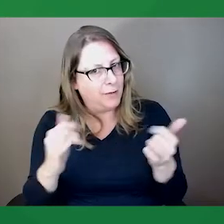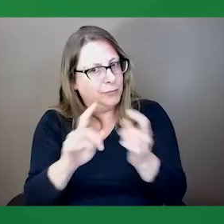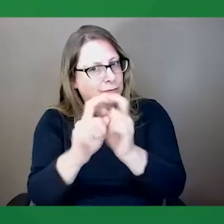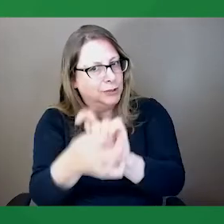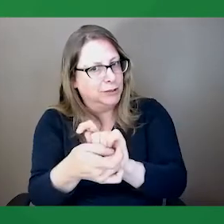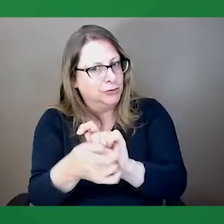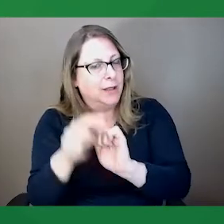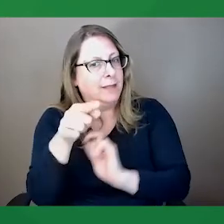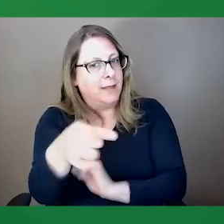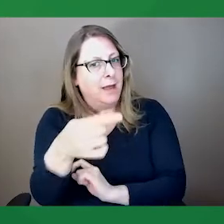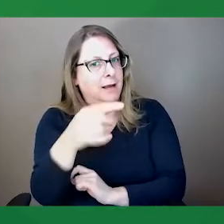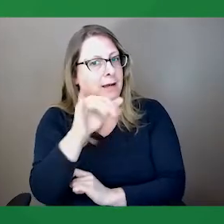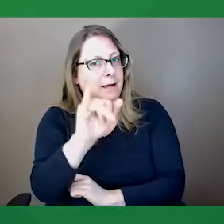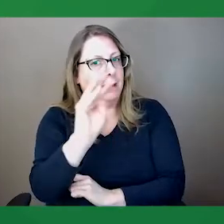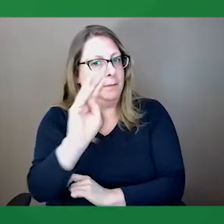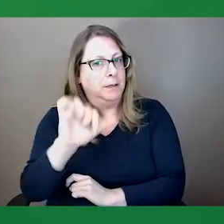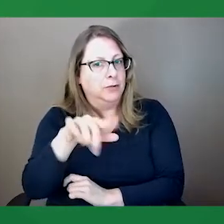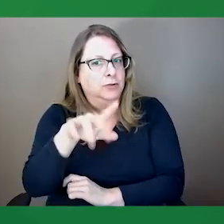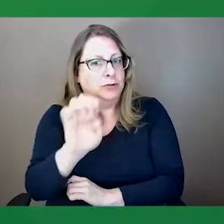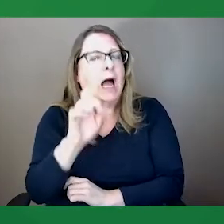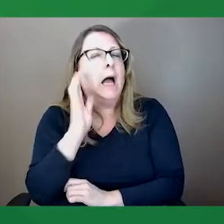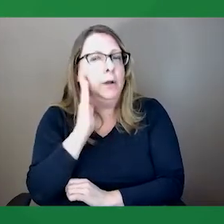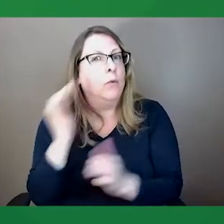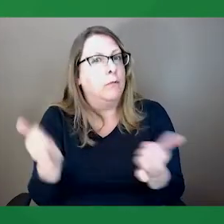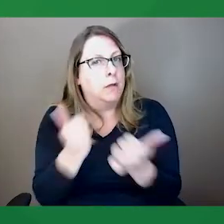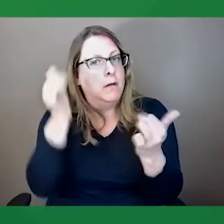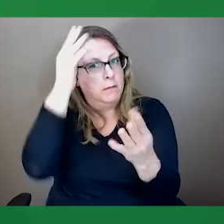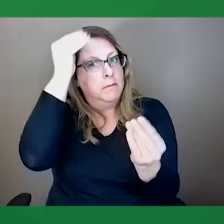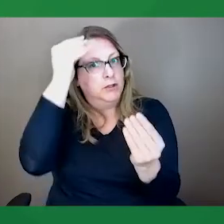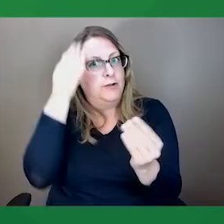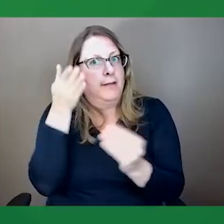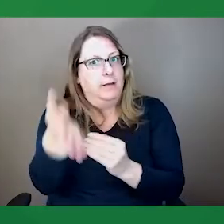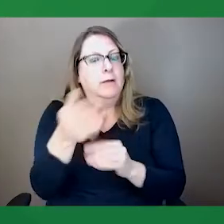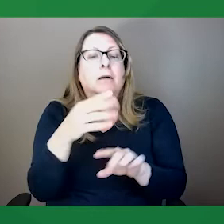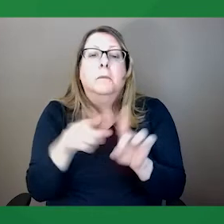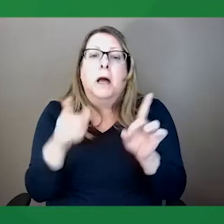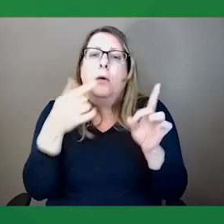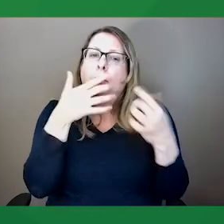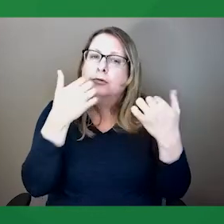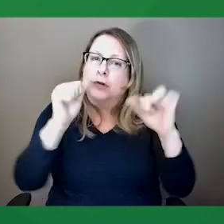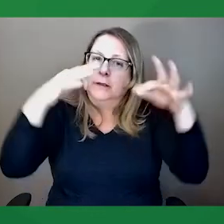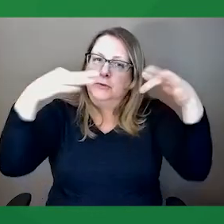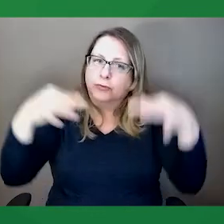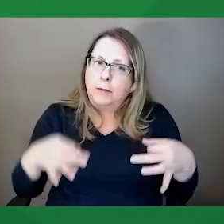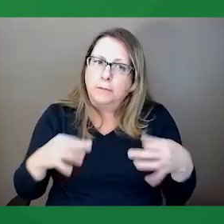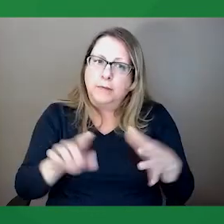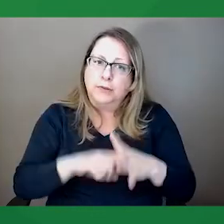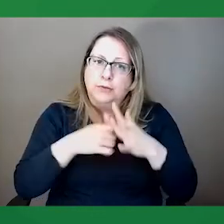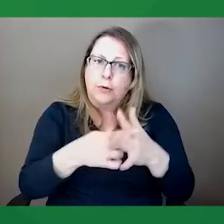Now, compare that to this image. So this is a really overloaded image,